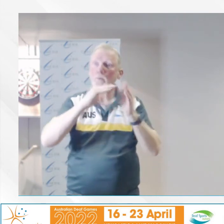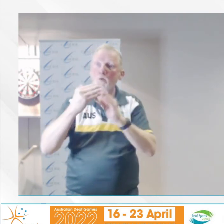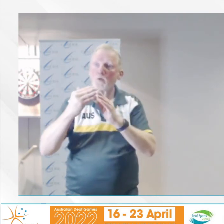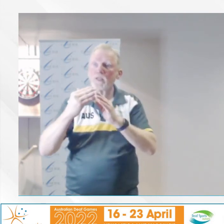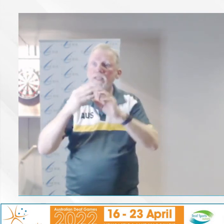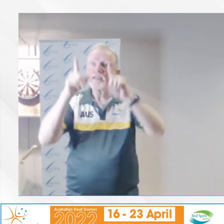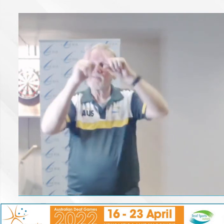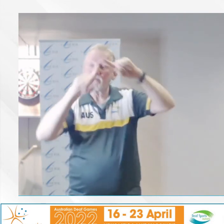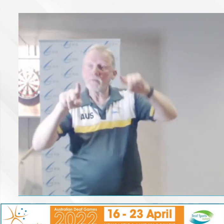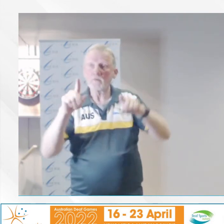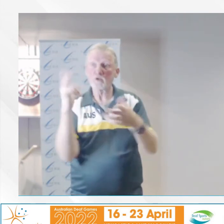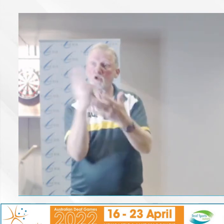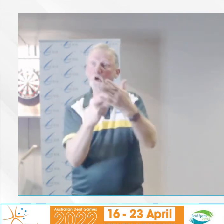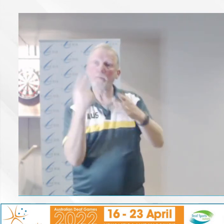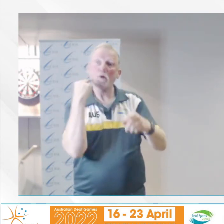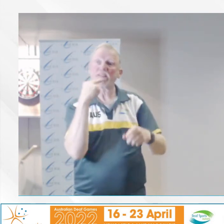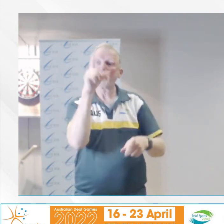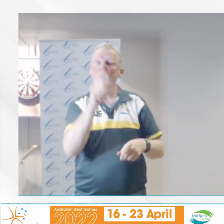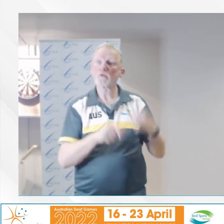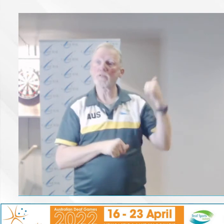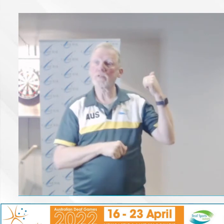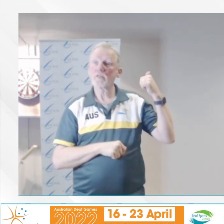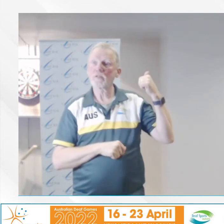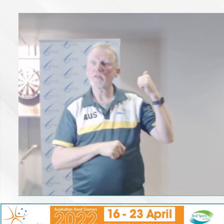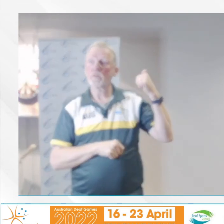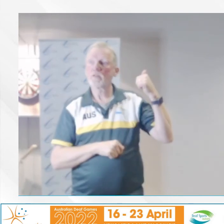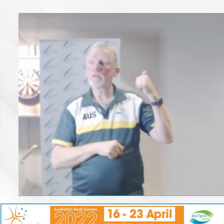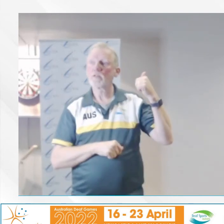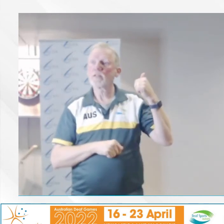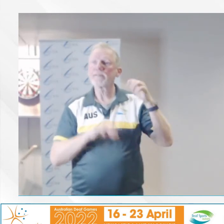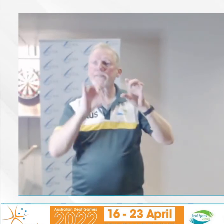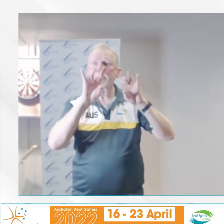it shows four different designs up there which represent